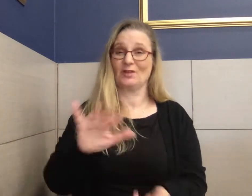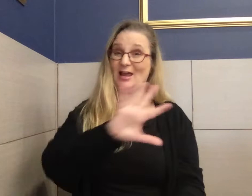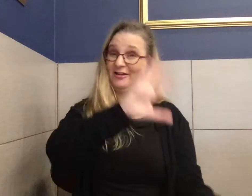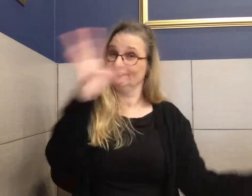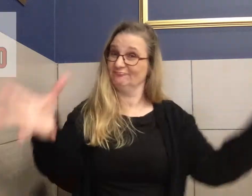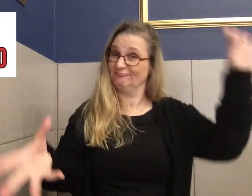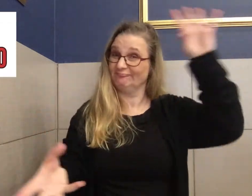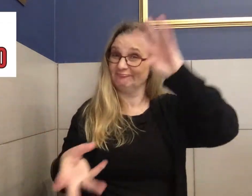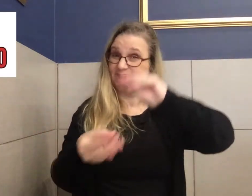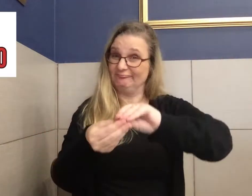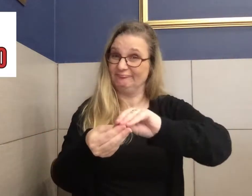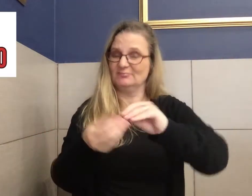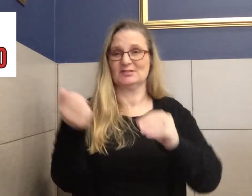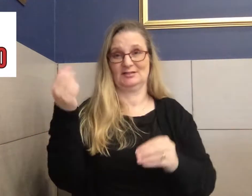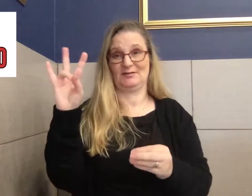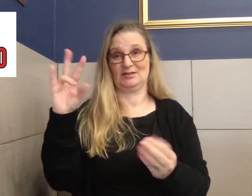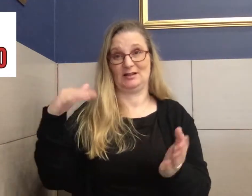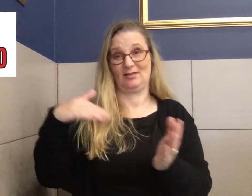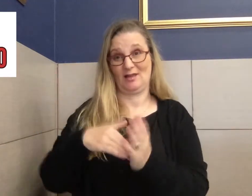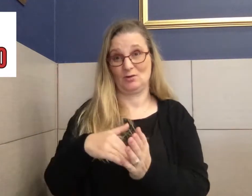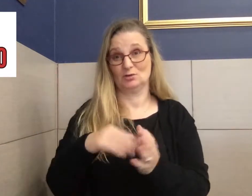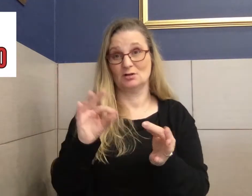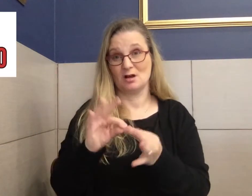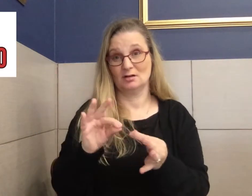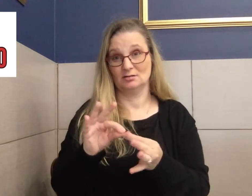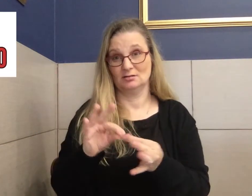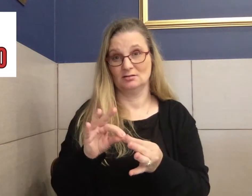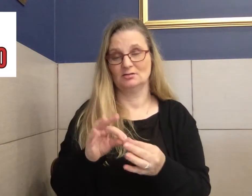So the grand total for all of these is $17,000.